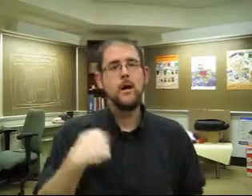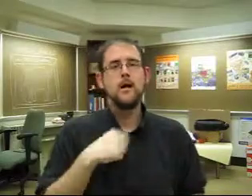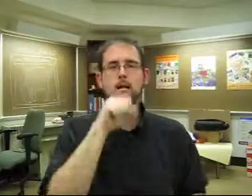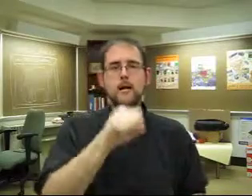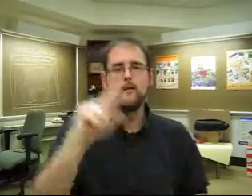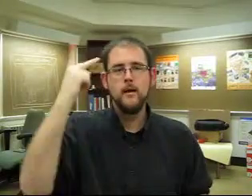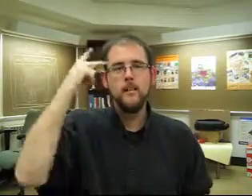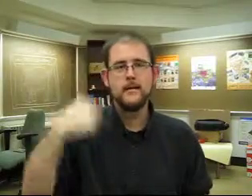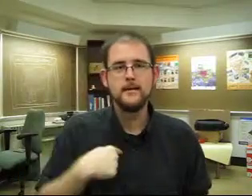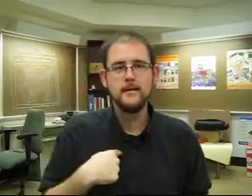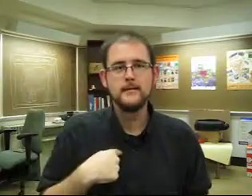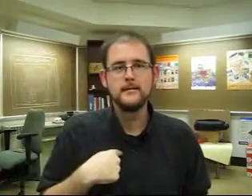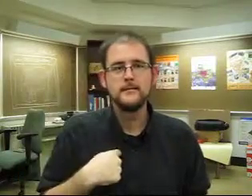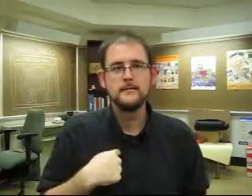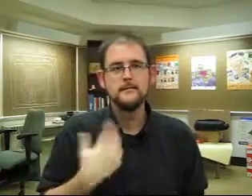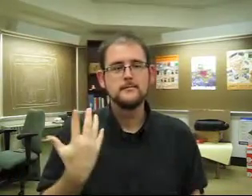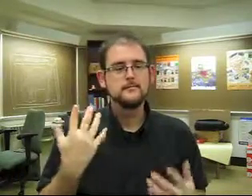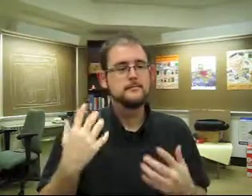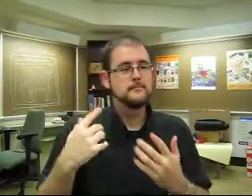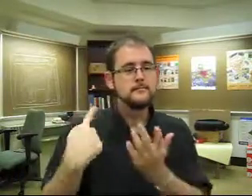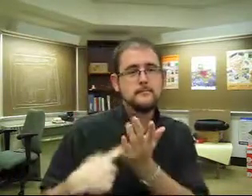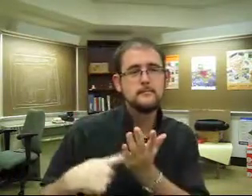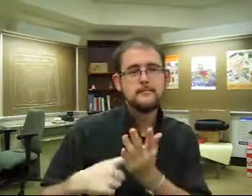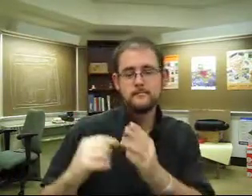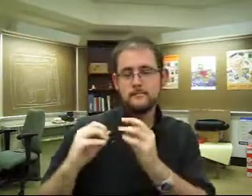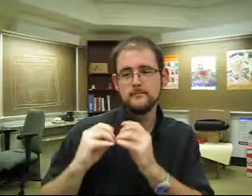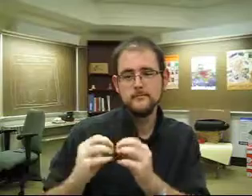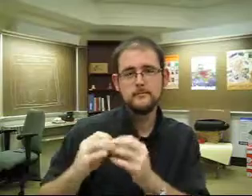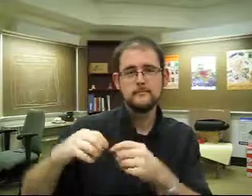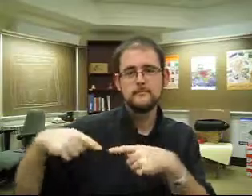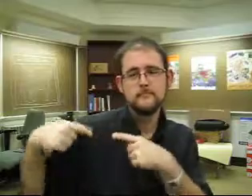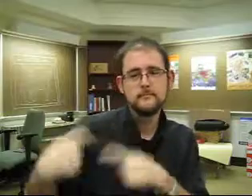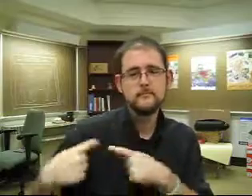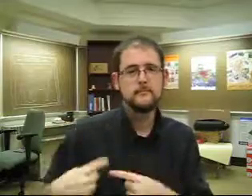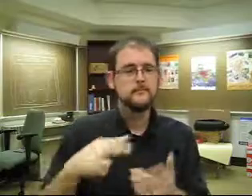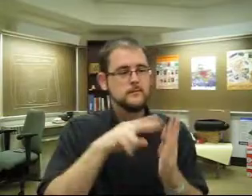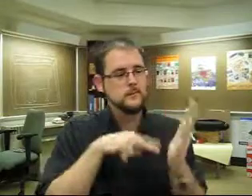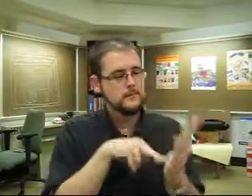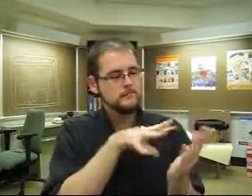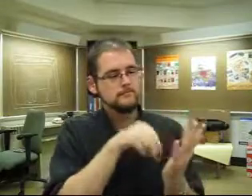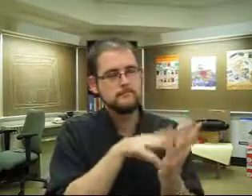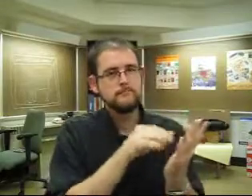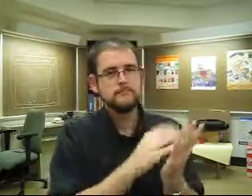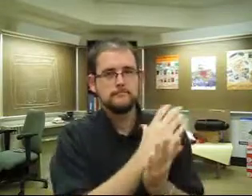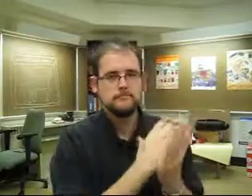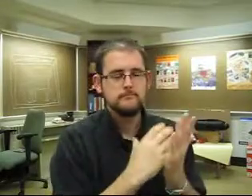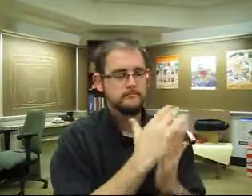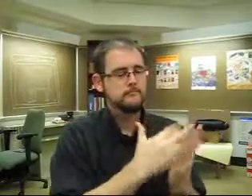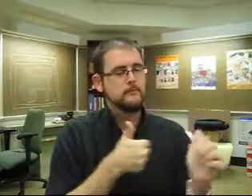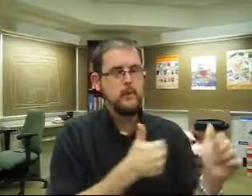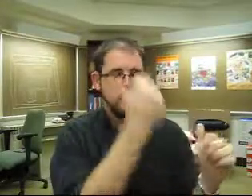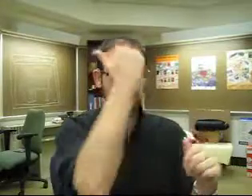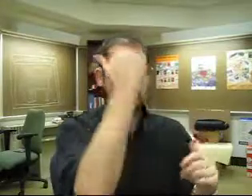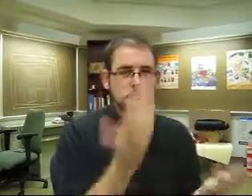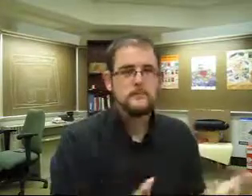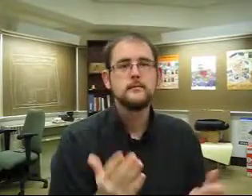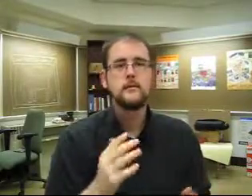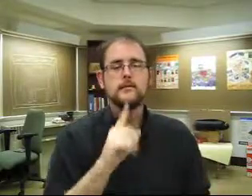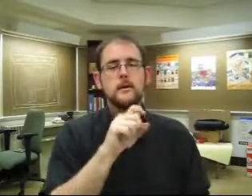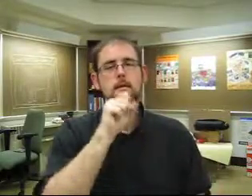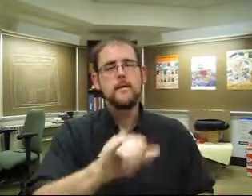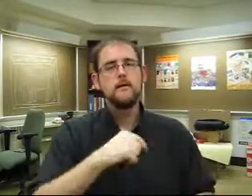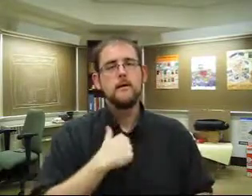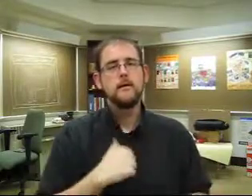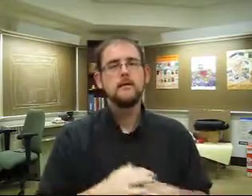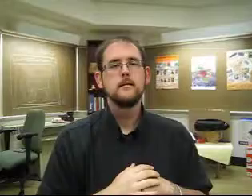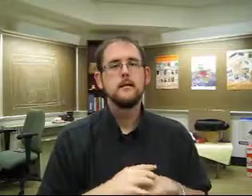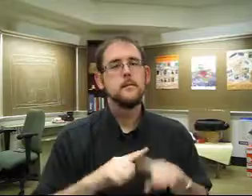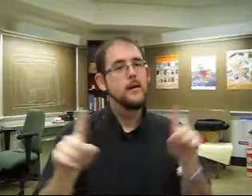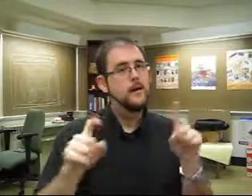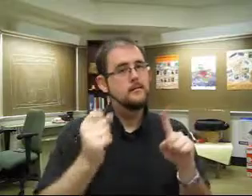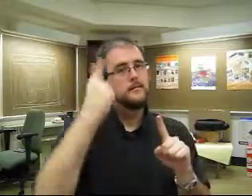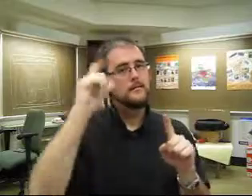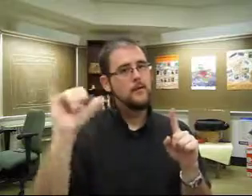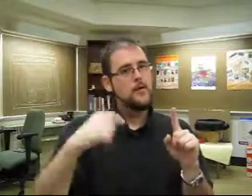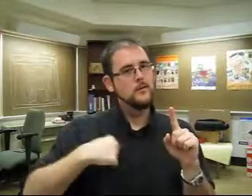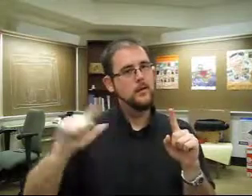I love politics. Discussing, arguing, reading, learning and following politics. I love it.